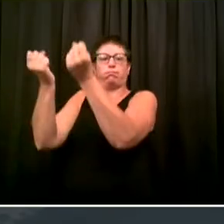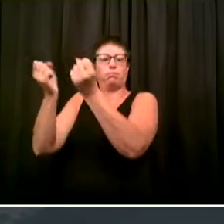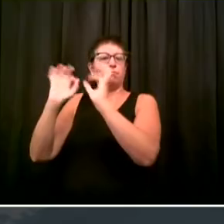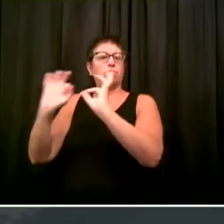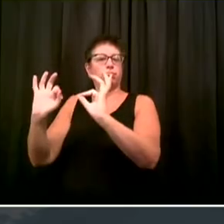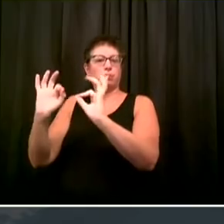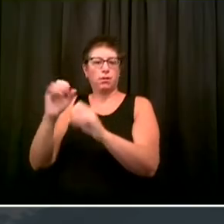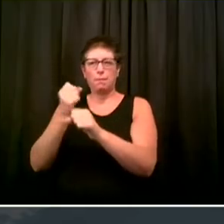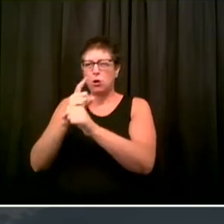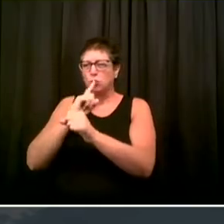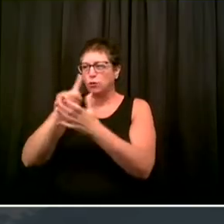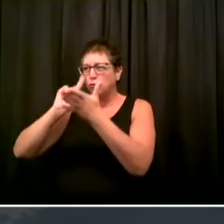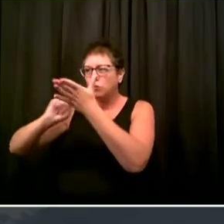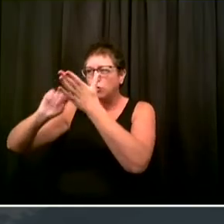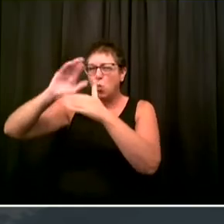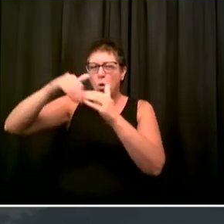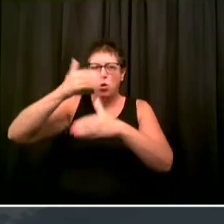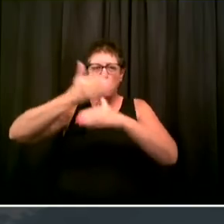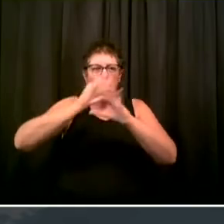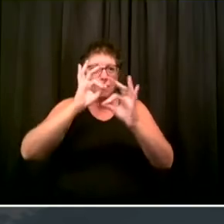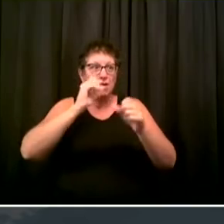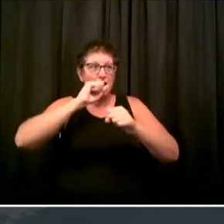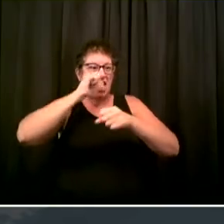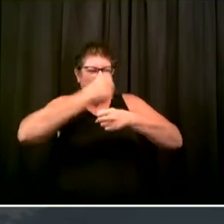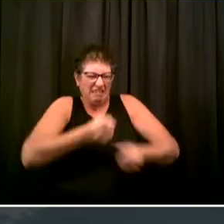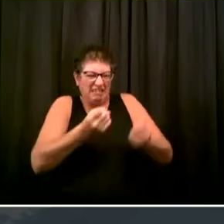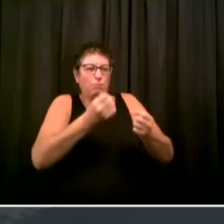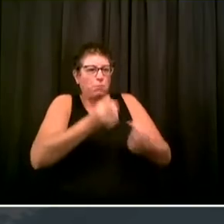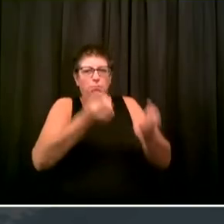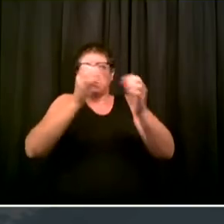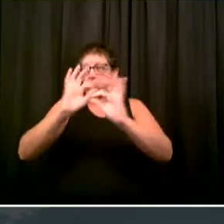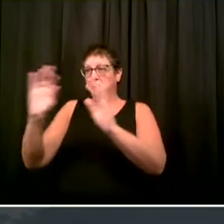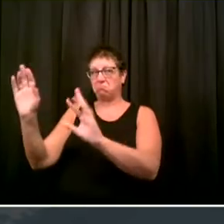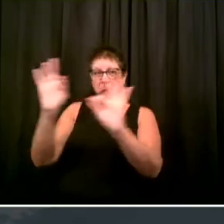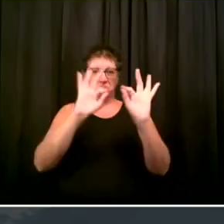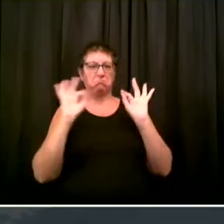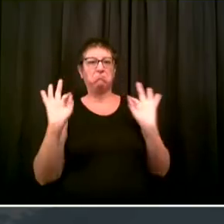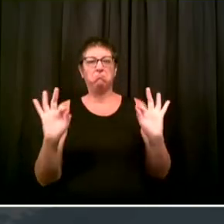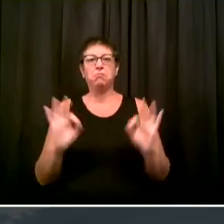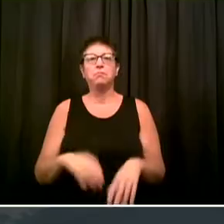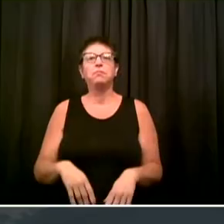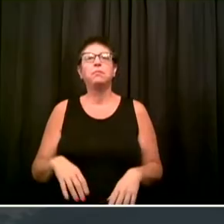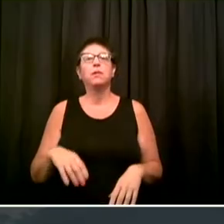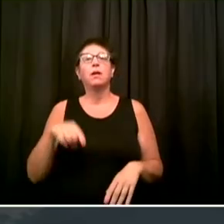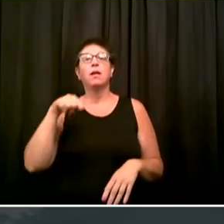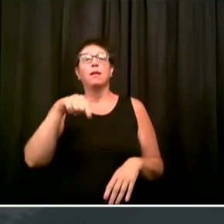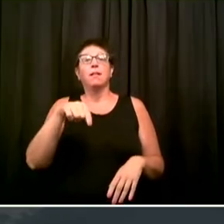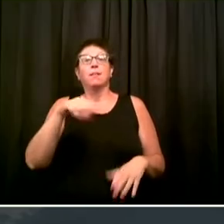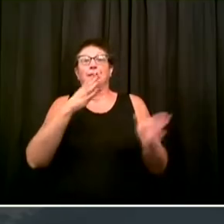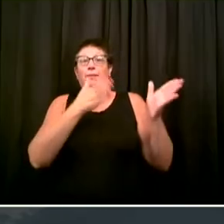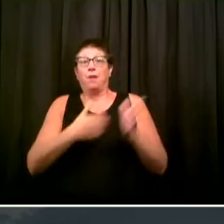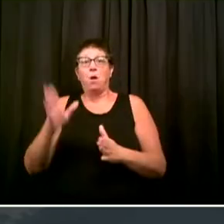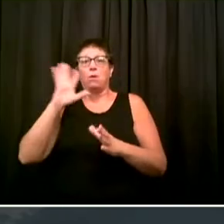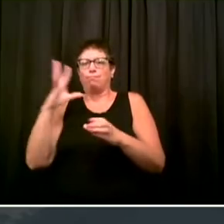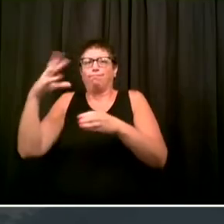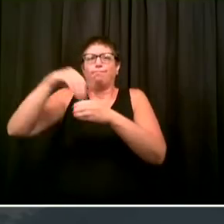THE SCHOOL VENTILATION ACTION TEAMS WILL BE PART OA F MASSIVE CROSS AGENCY INITIATIVE TO MAKE